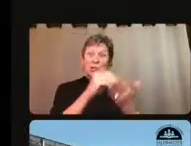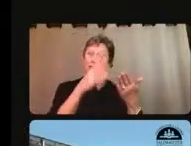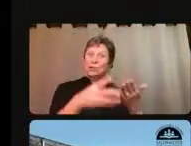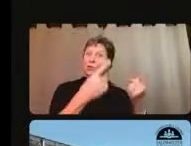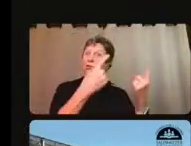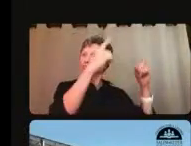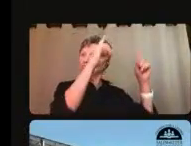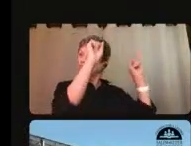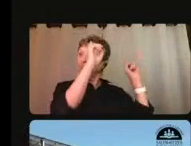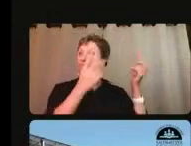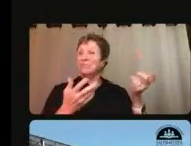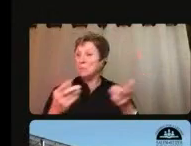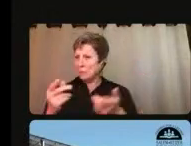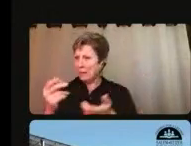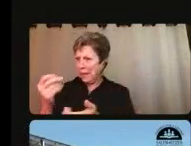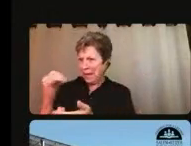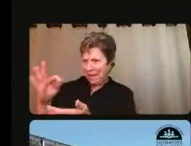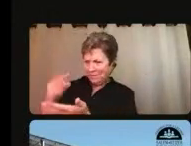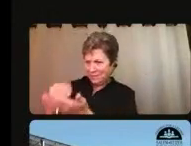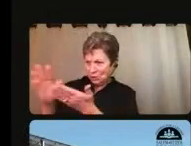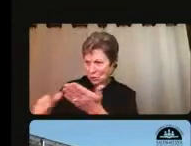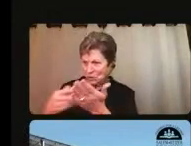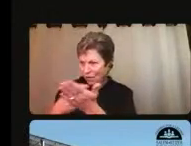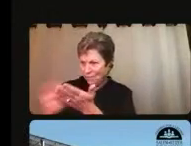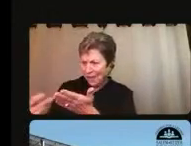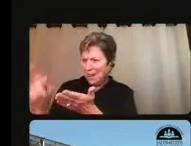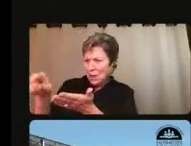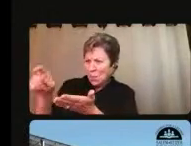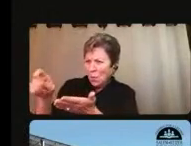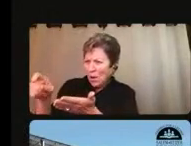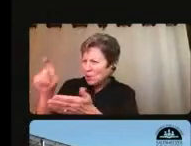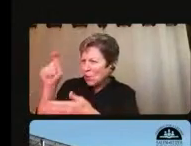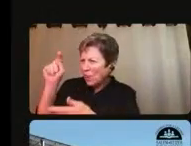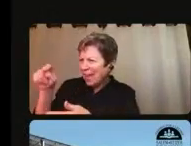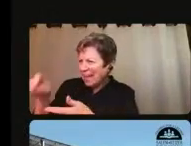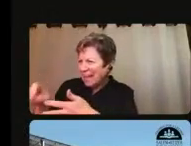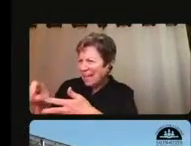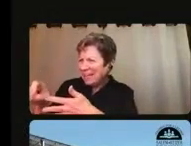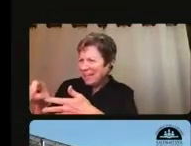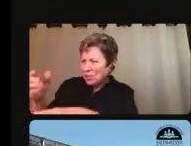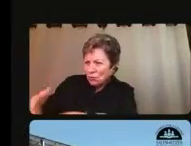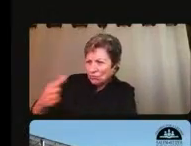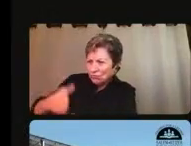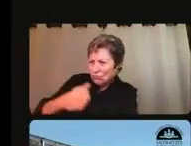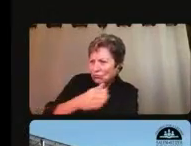DISTRICT. WE CAN SEE WHERE STUDENTS ARE FAILING AND WE CEE WHERE